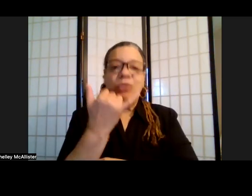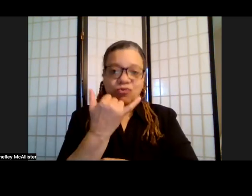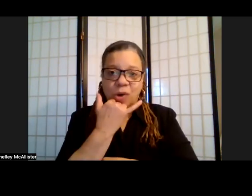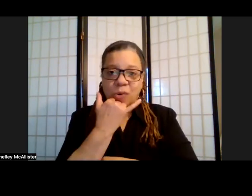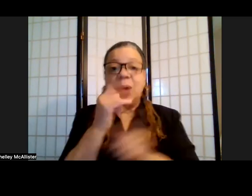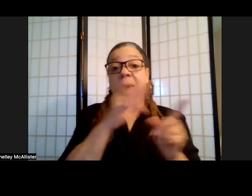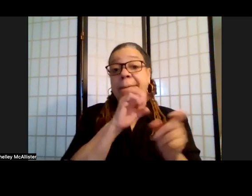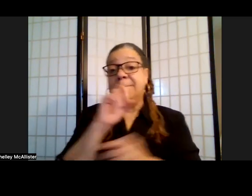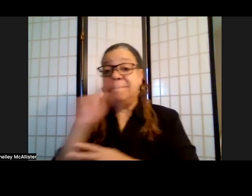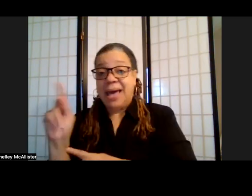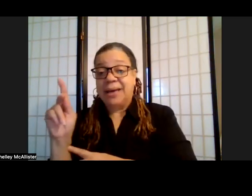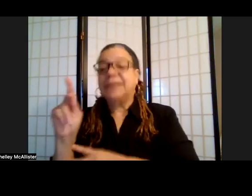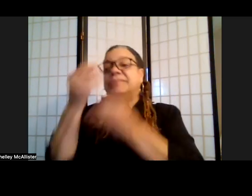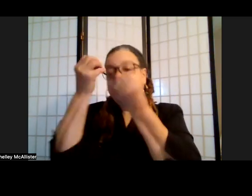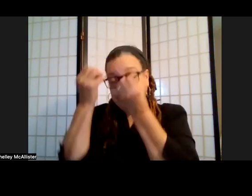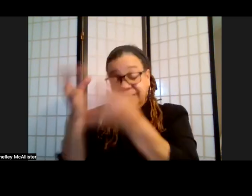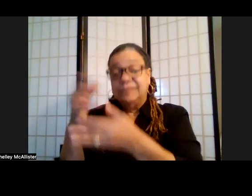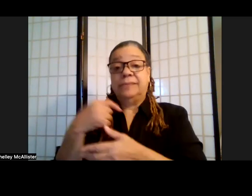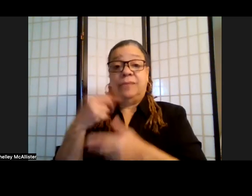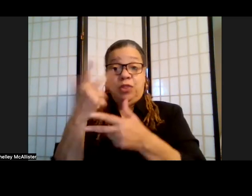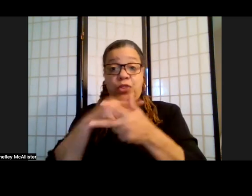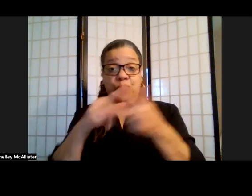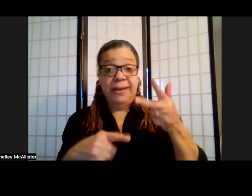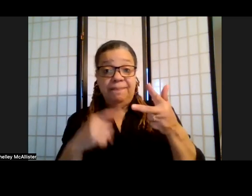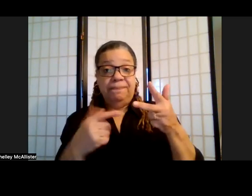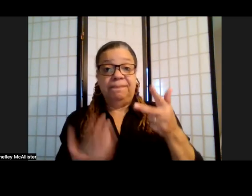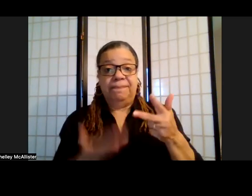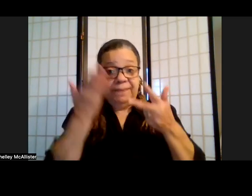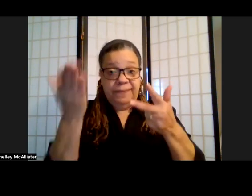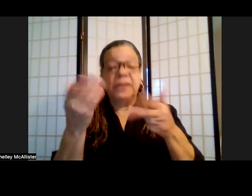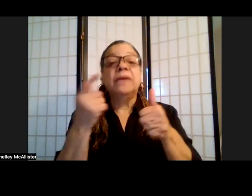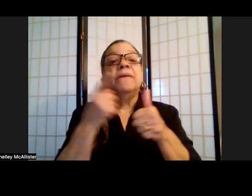He promptly made three recommendations. First, he made that the Navy buyer